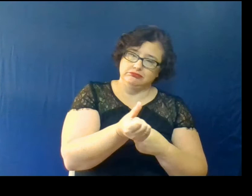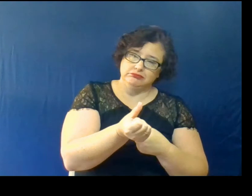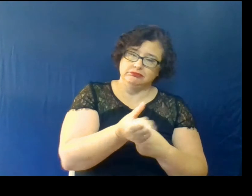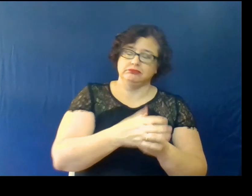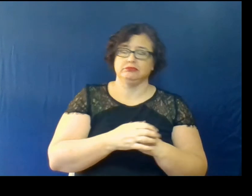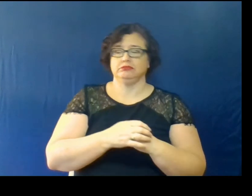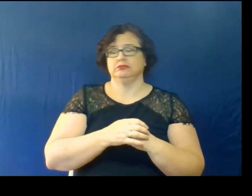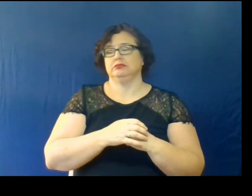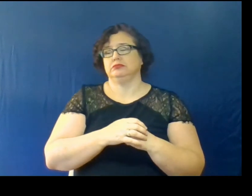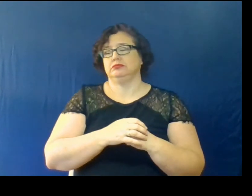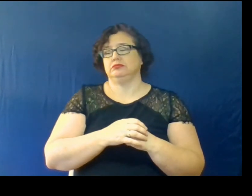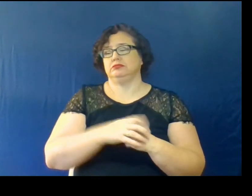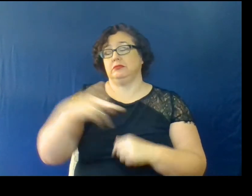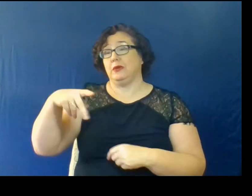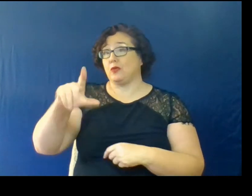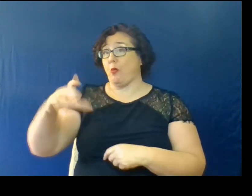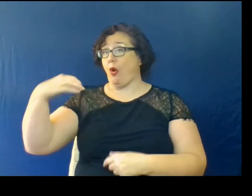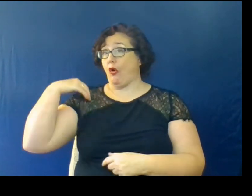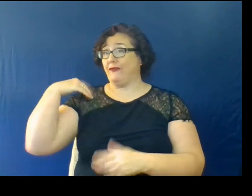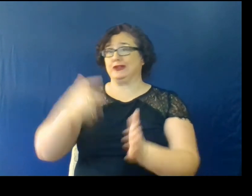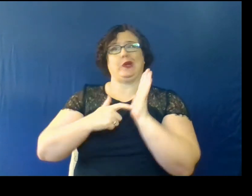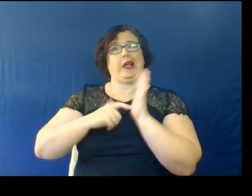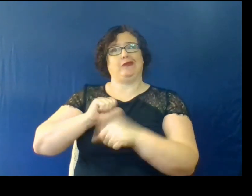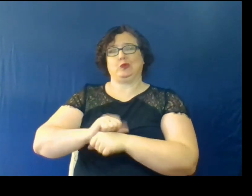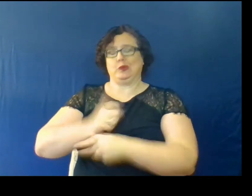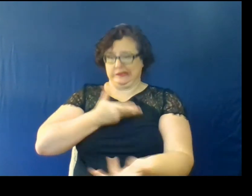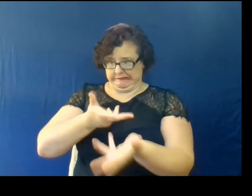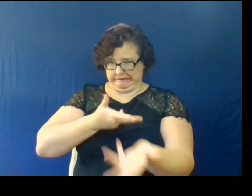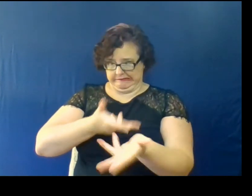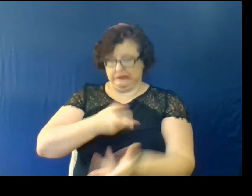the poll officials will have to work with them to make sure they vote. In some cases